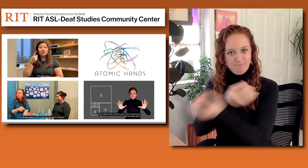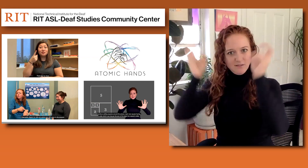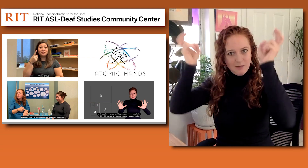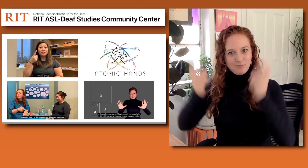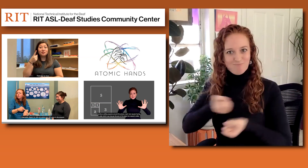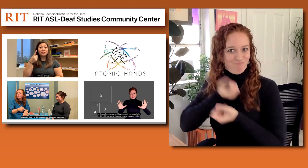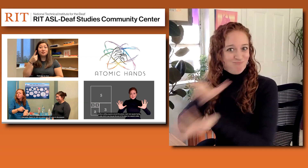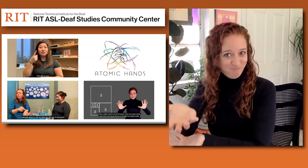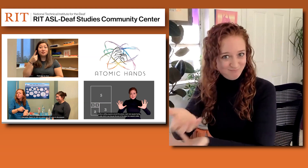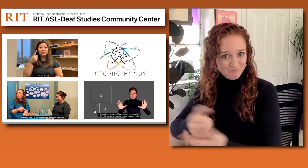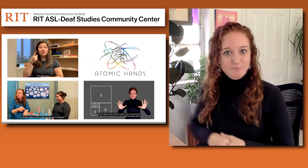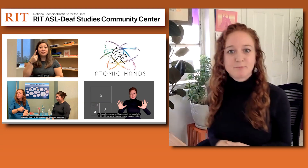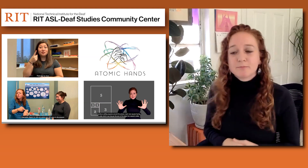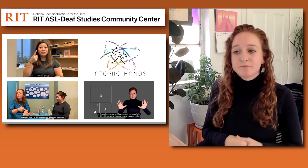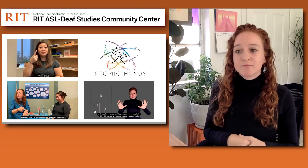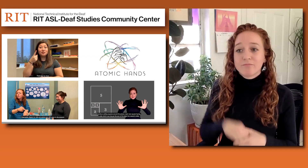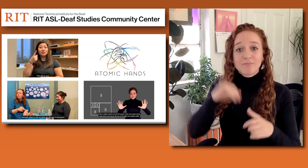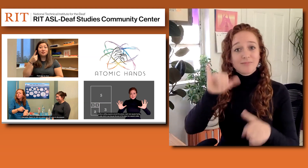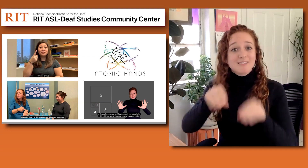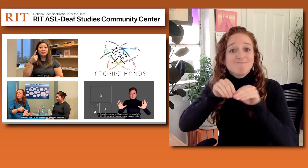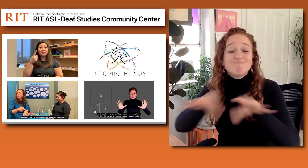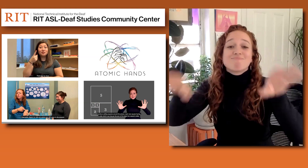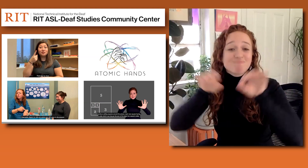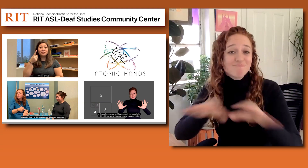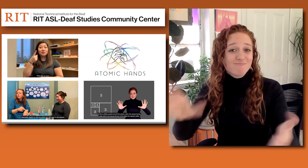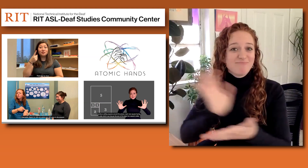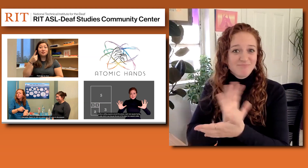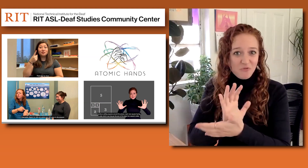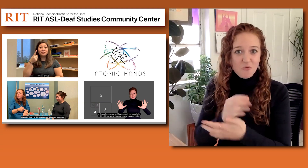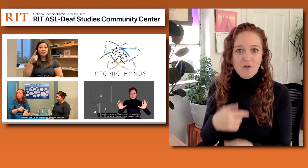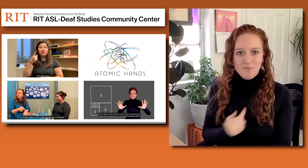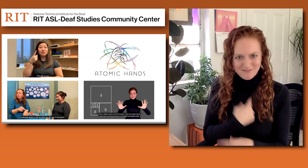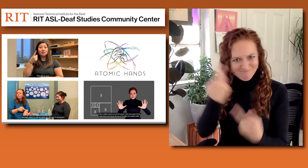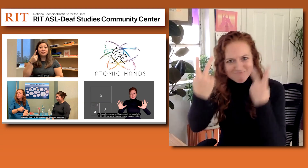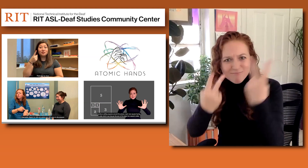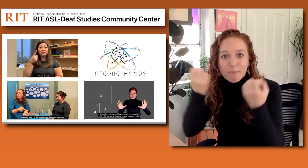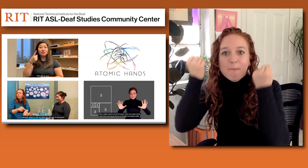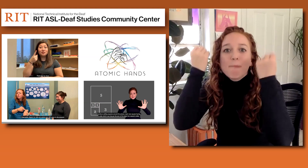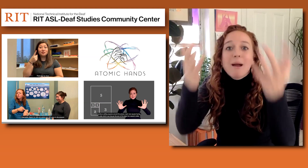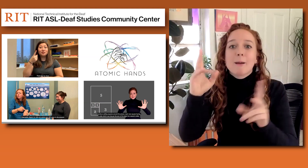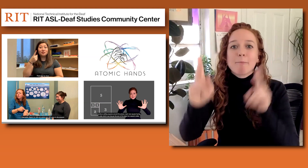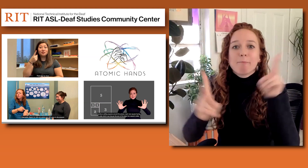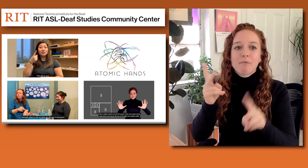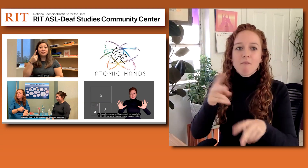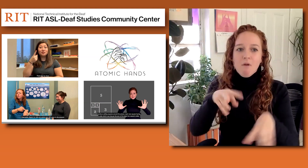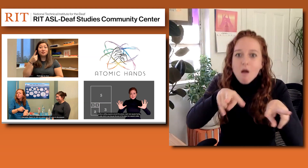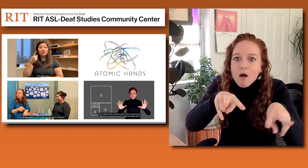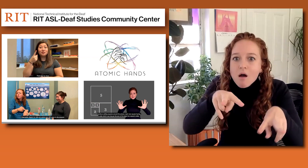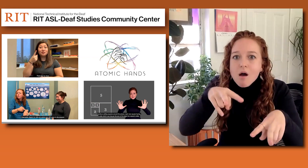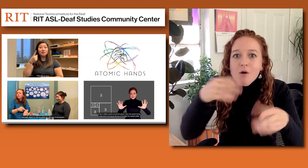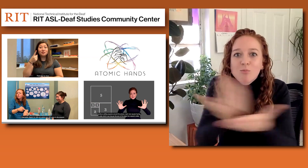that can be used in the science fields and to disseminate videos. We've seen that many people are watching these